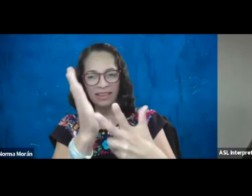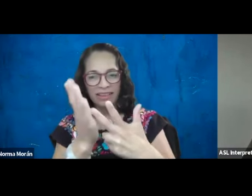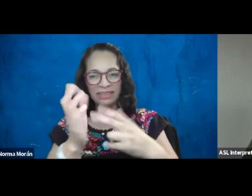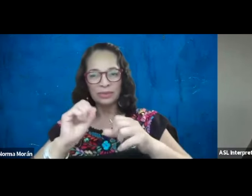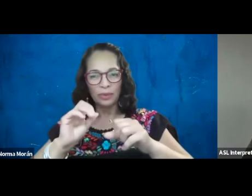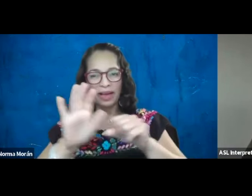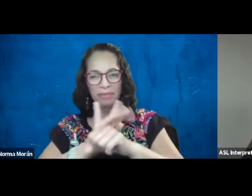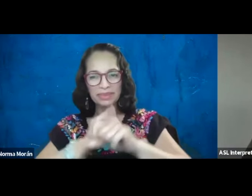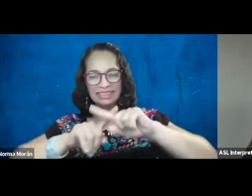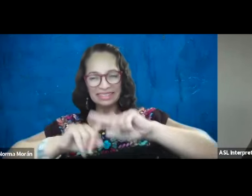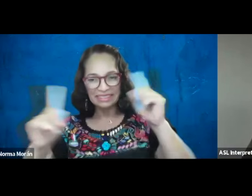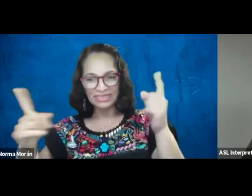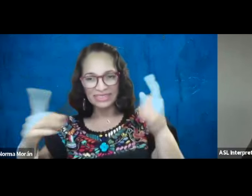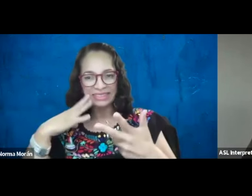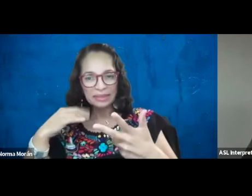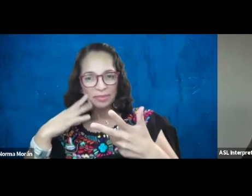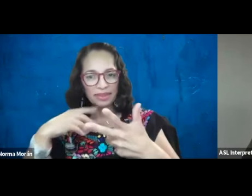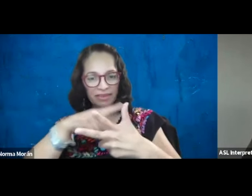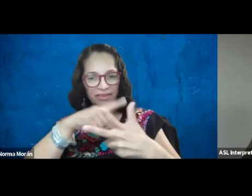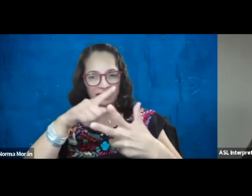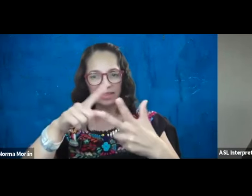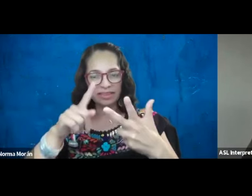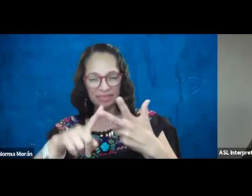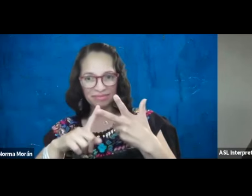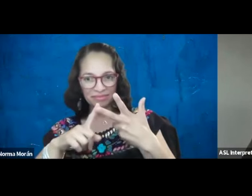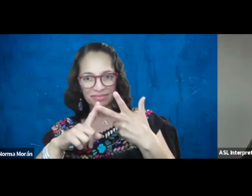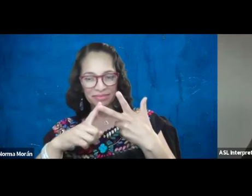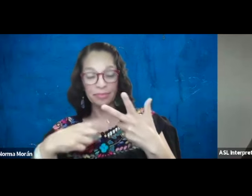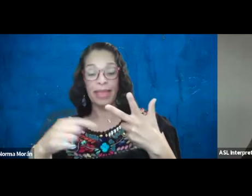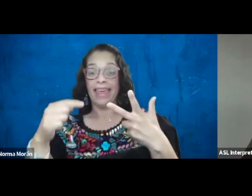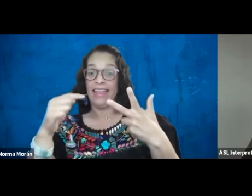so each child had a completely different experience